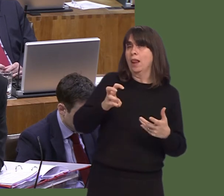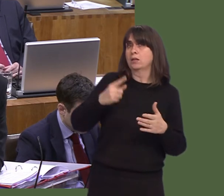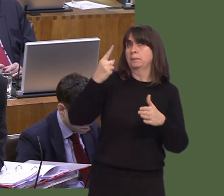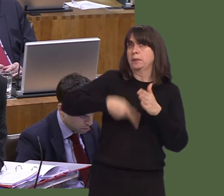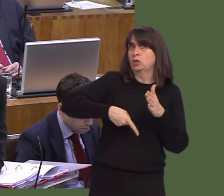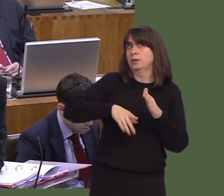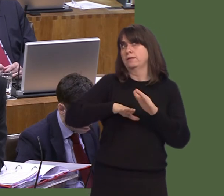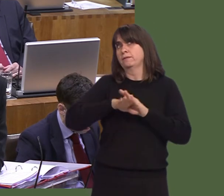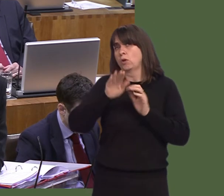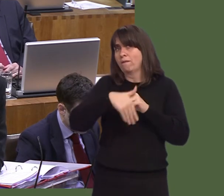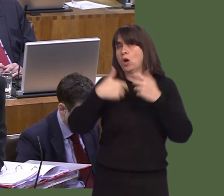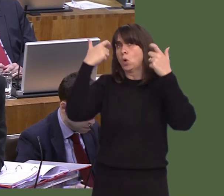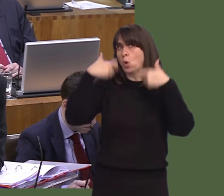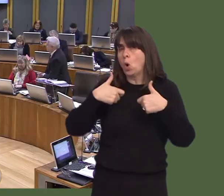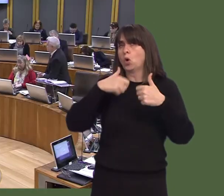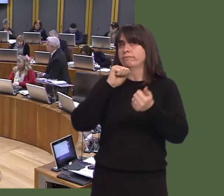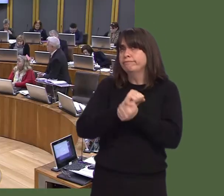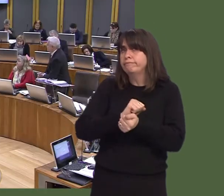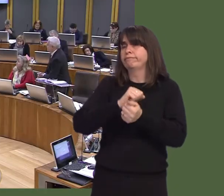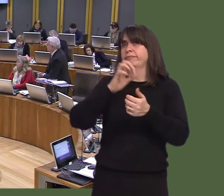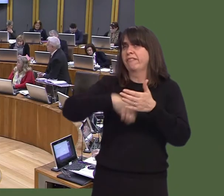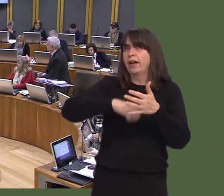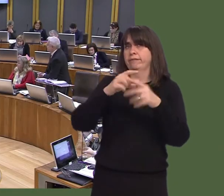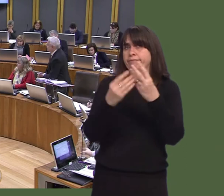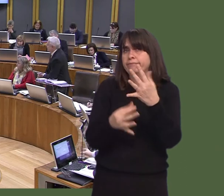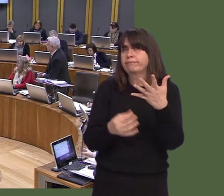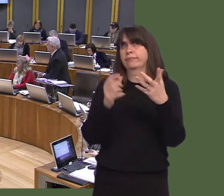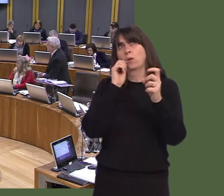Wales they are made available, and the SuRNICC is an example of that.